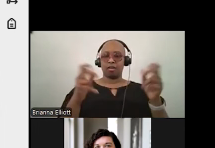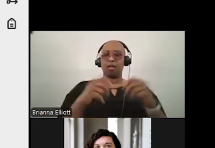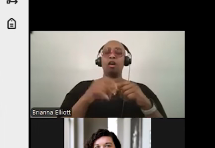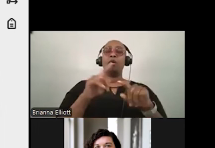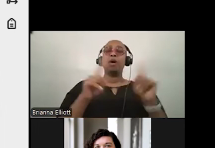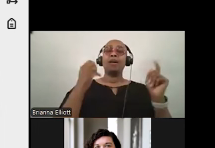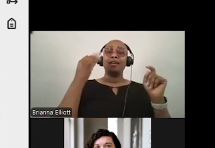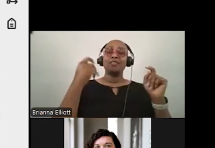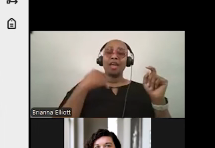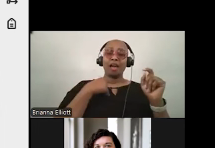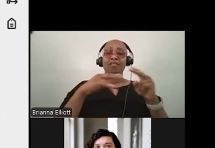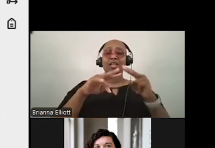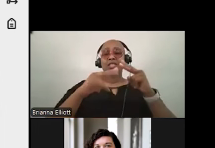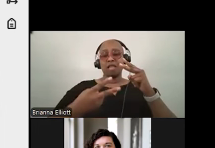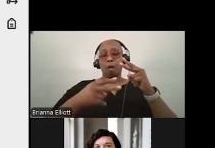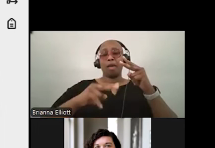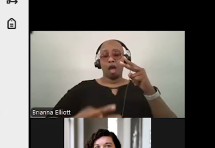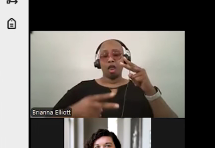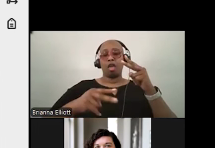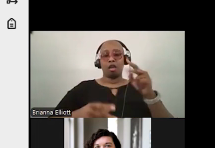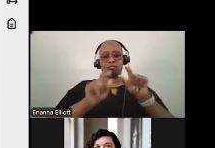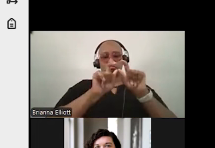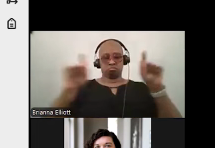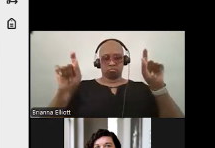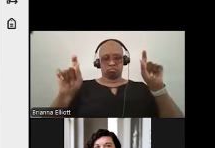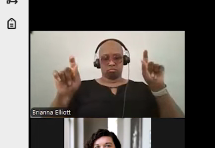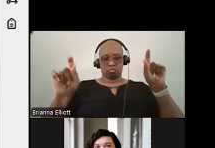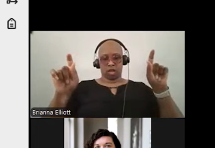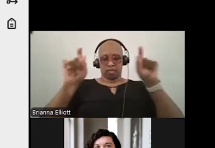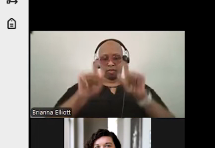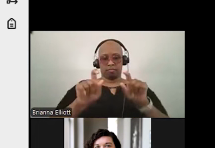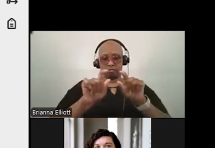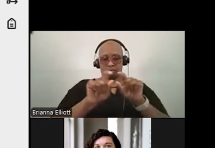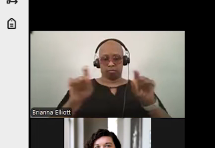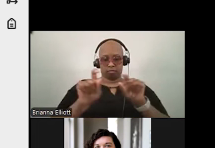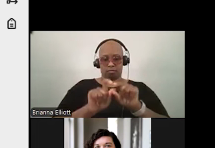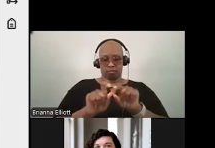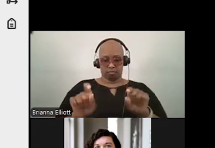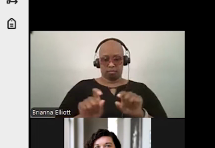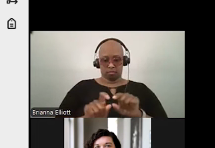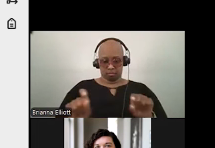would also be nested under here and people could use those to go through it as bookmarks. So that's